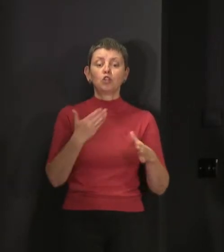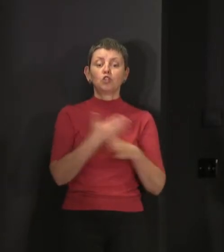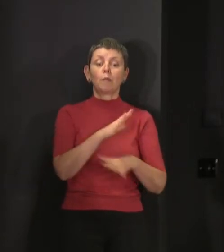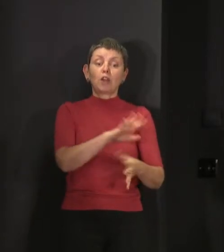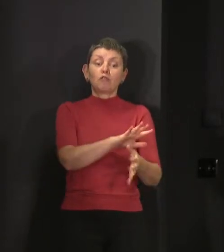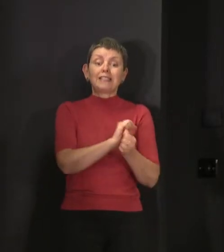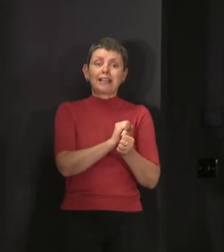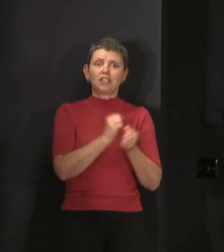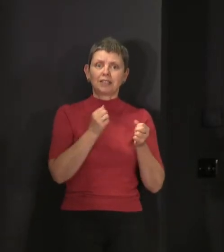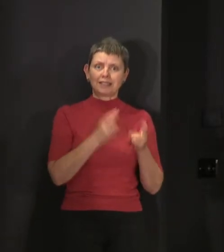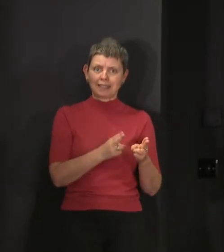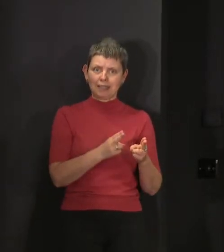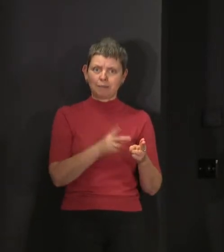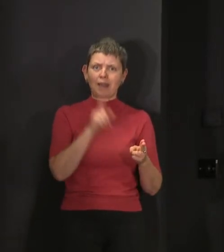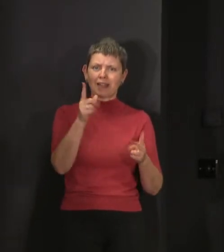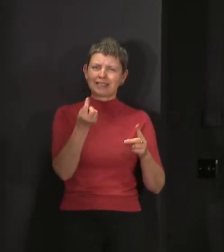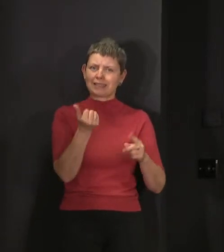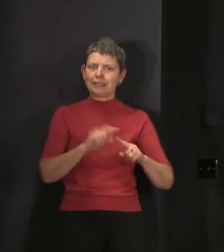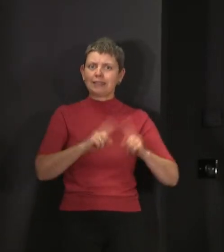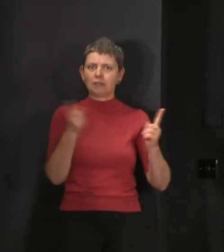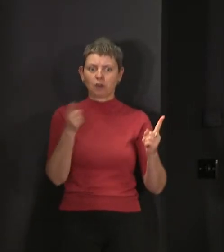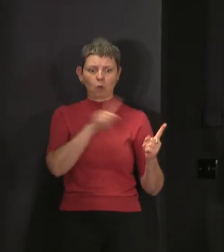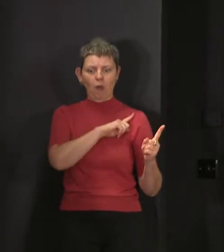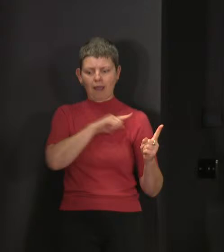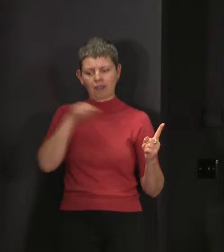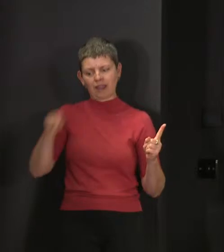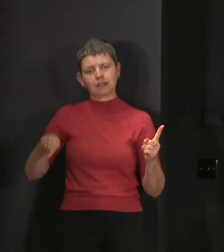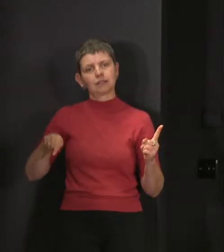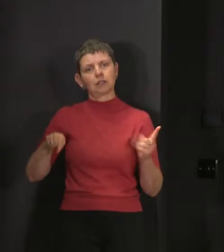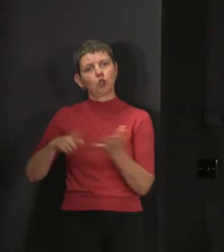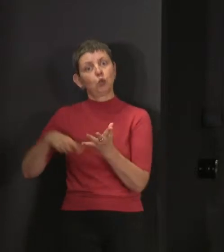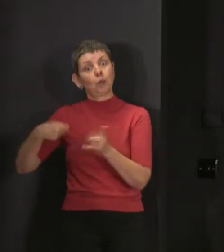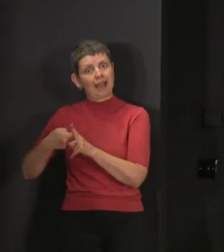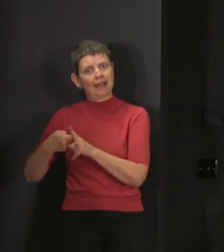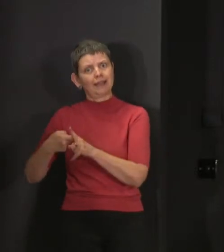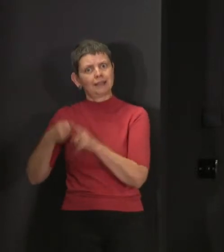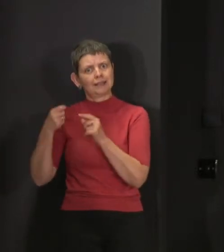different, which is the UK scheme that the Chancellor is responsible for. That also will